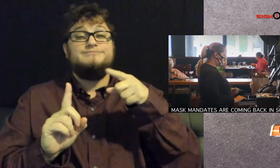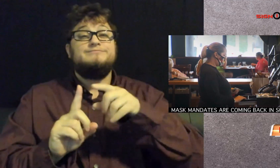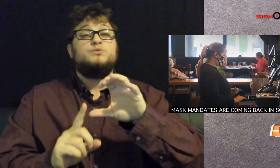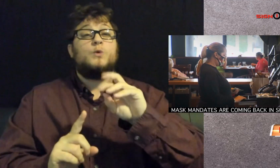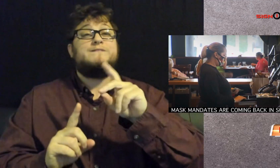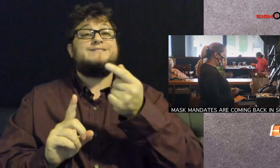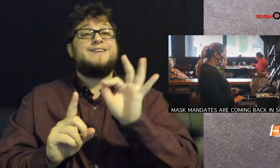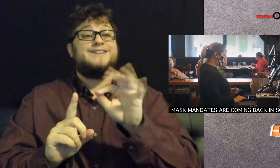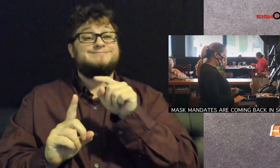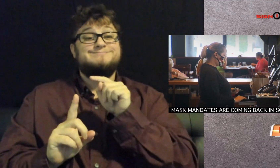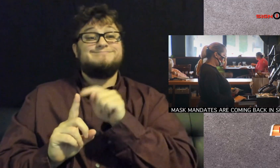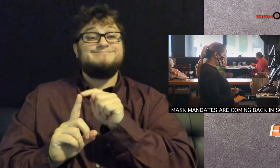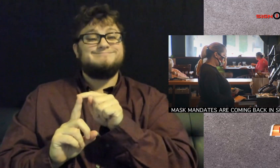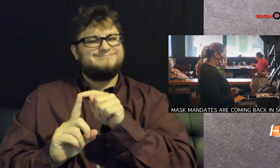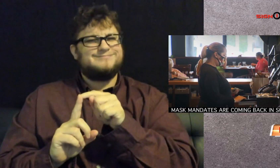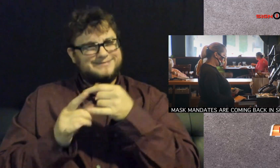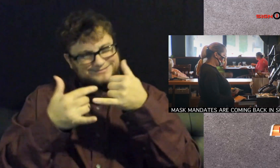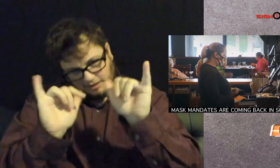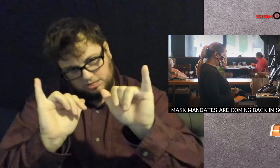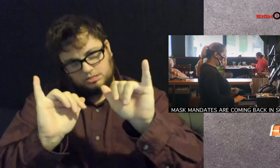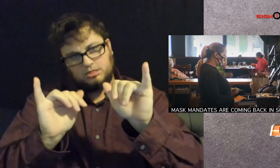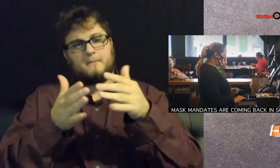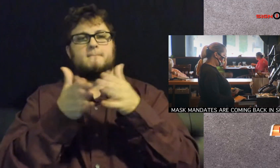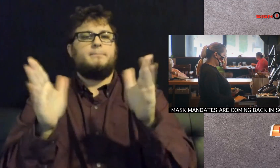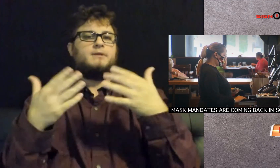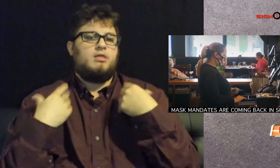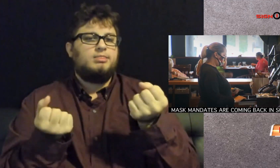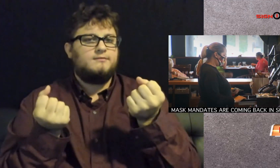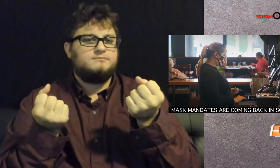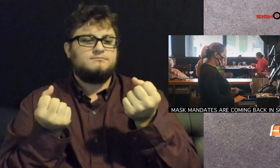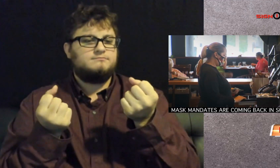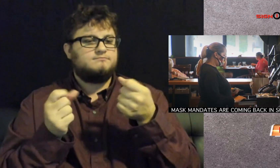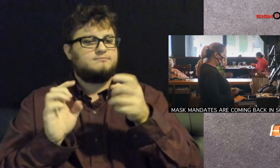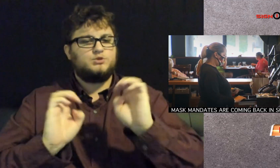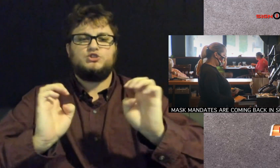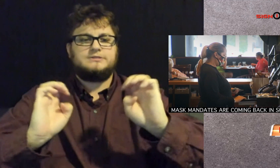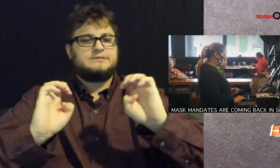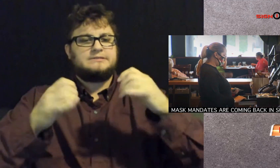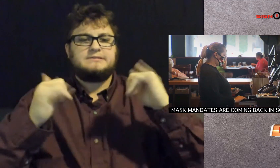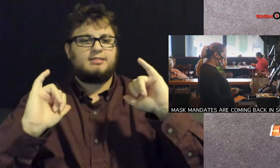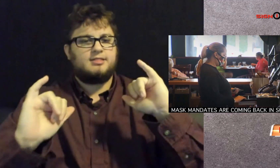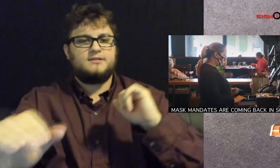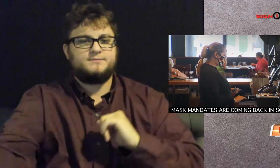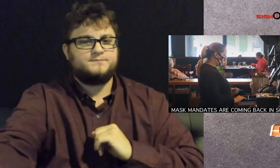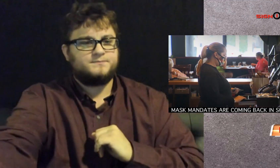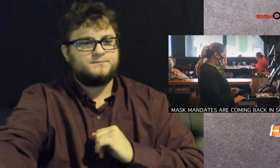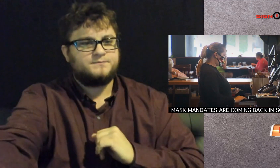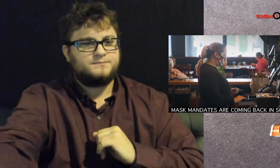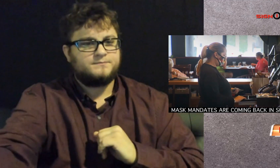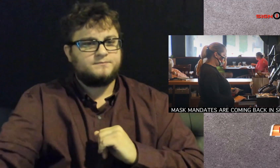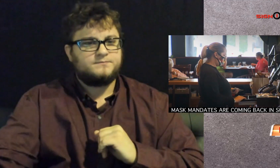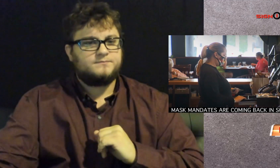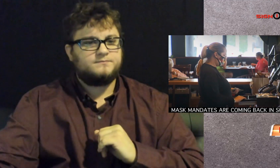the World Health Organization just announced the Covid 19 pandemic is still